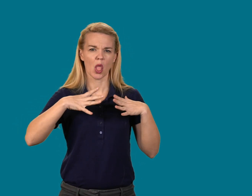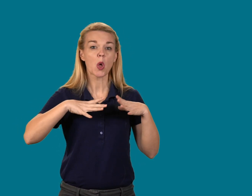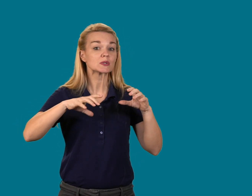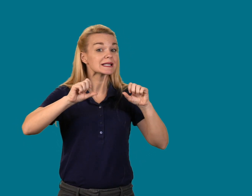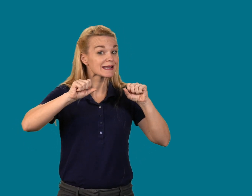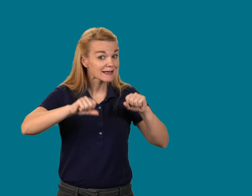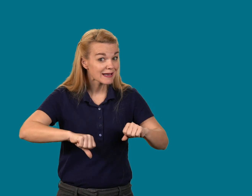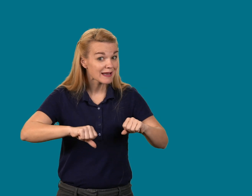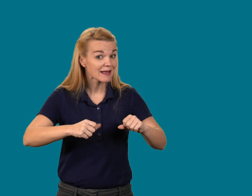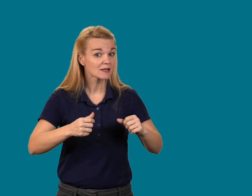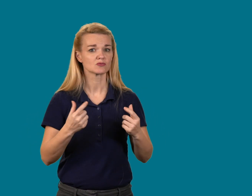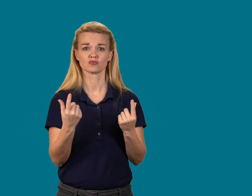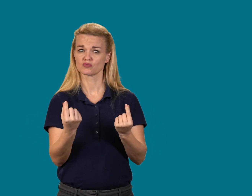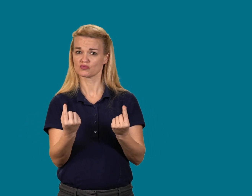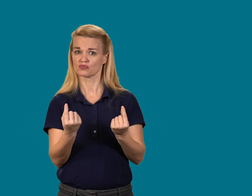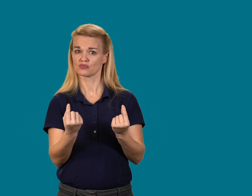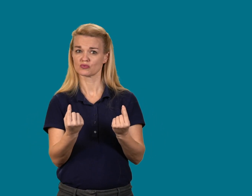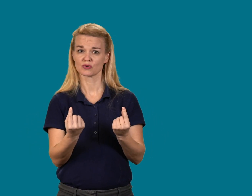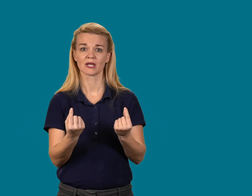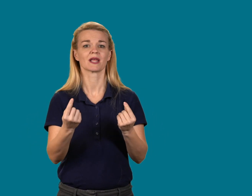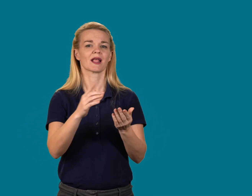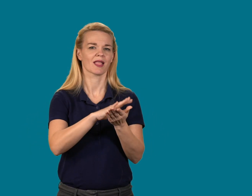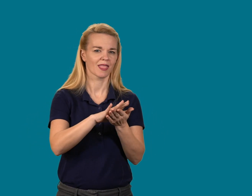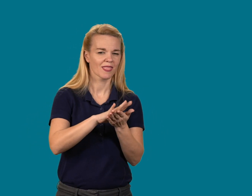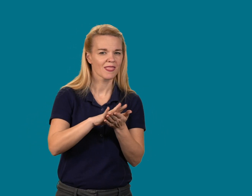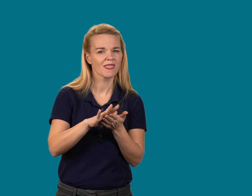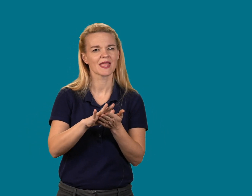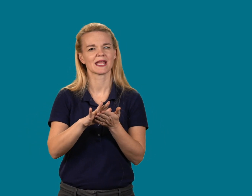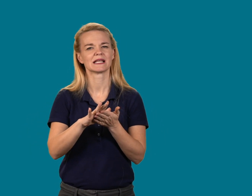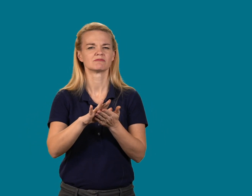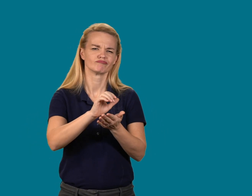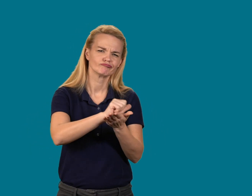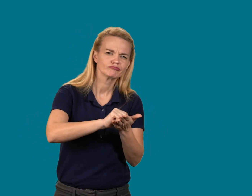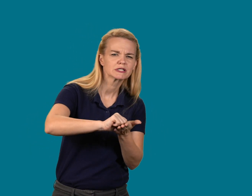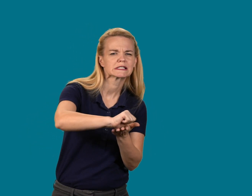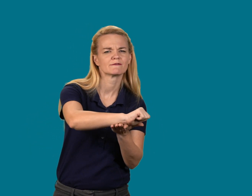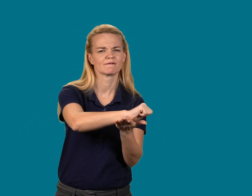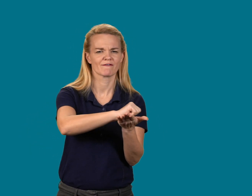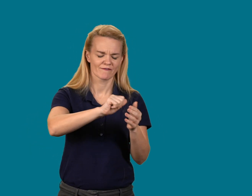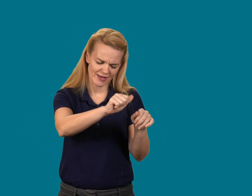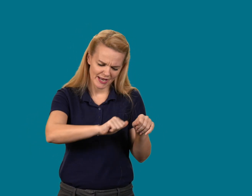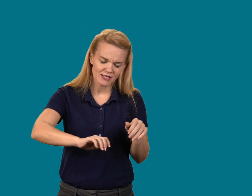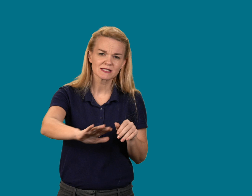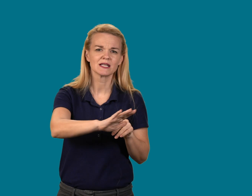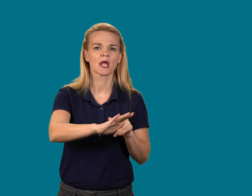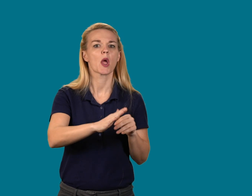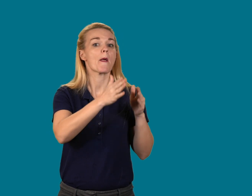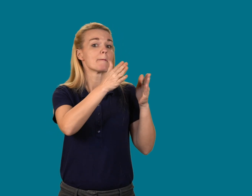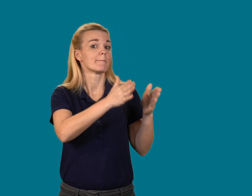Dry laundry completely, on hot if possible. Clean and disinfect clothes hampers.